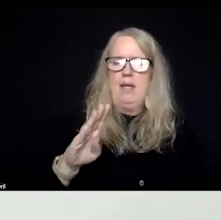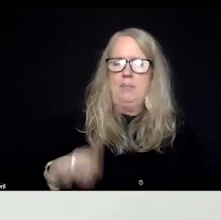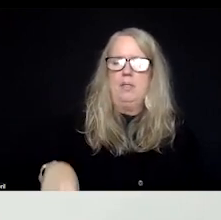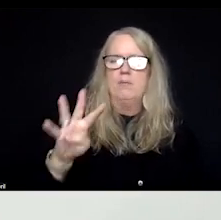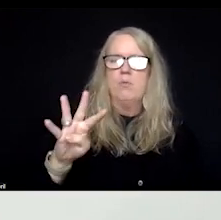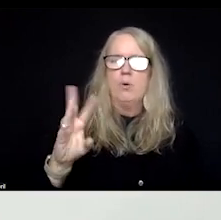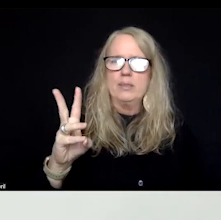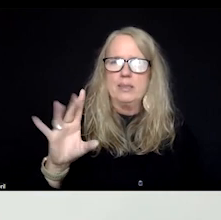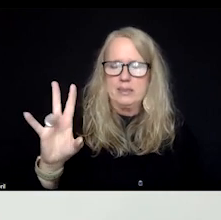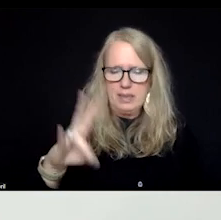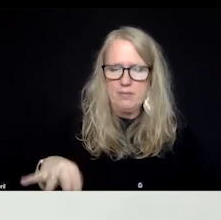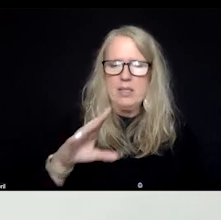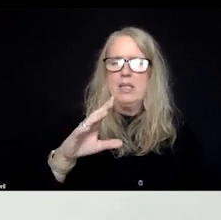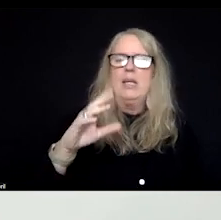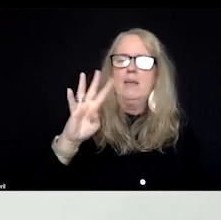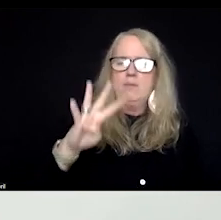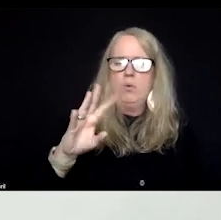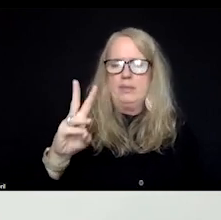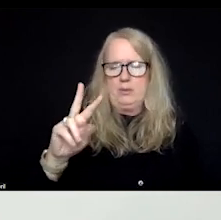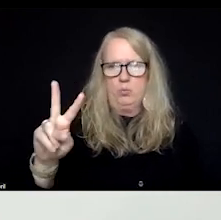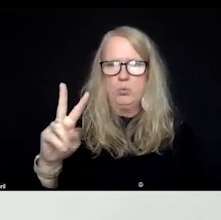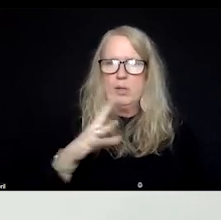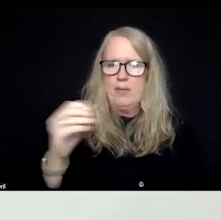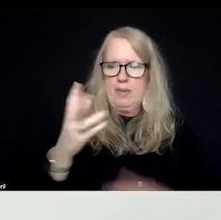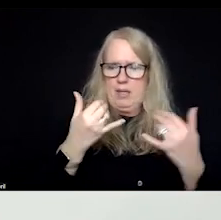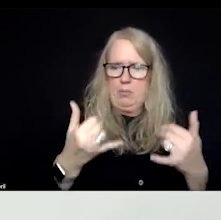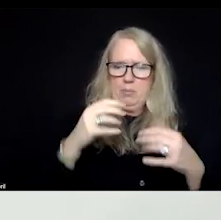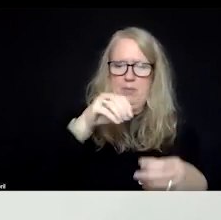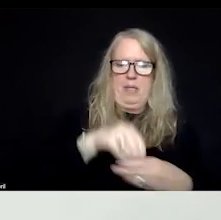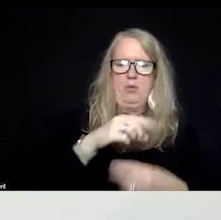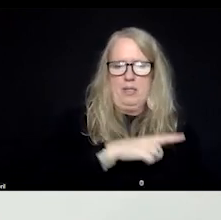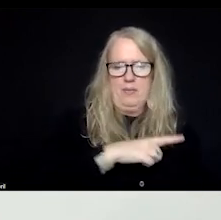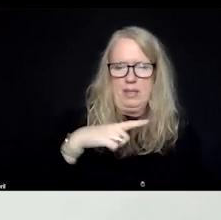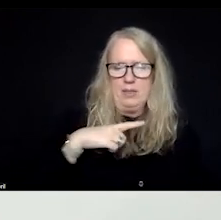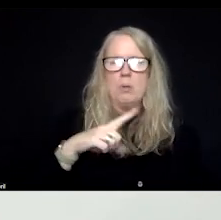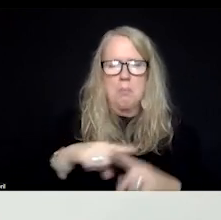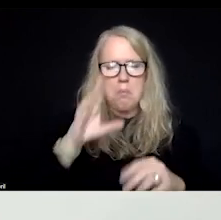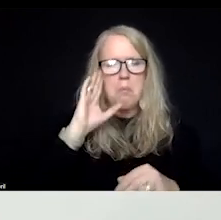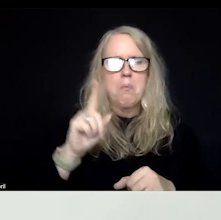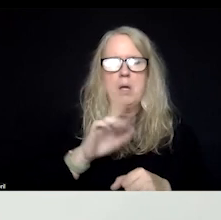AND AB462 THAT ARE IN AND THEY WILL DEDICATE 10 MILLION TO